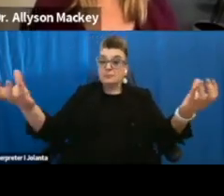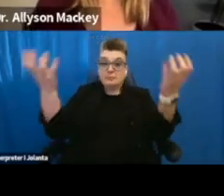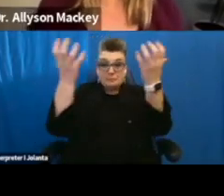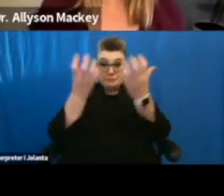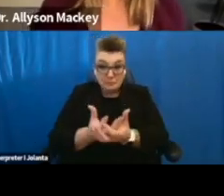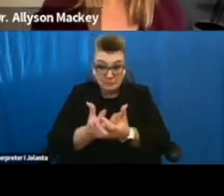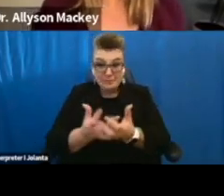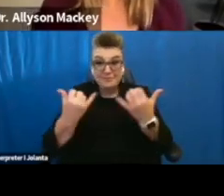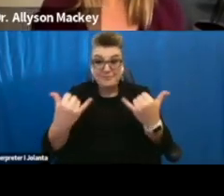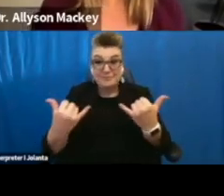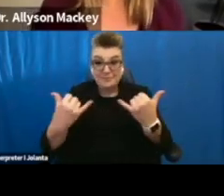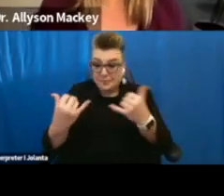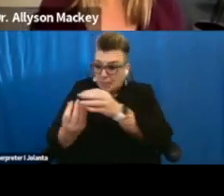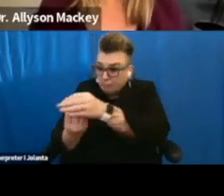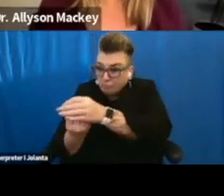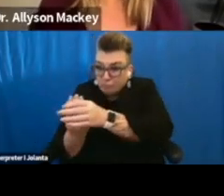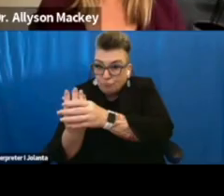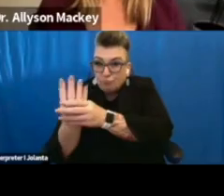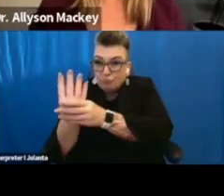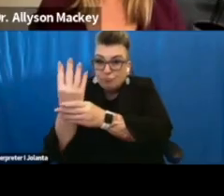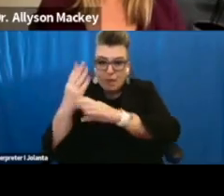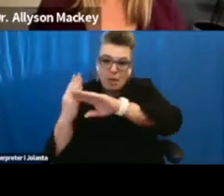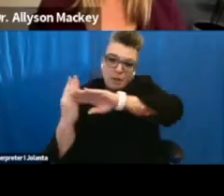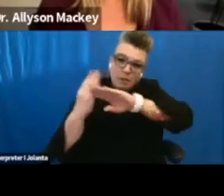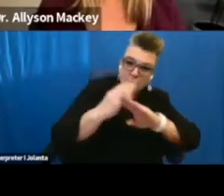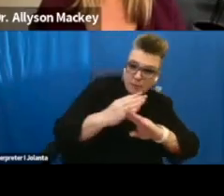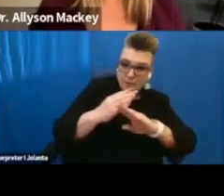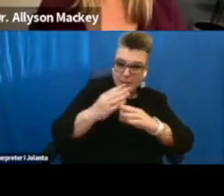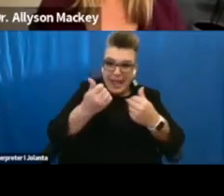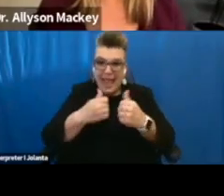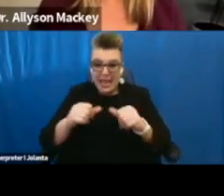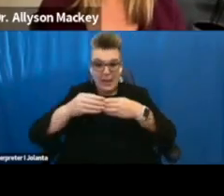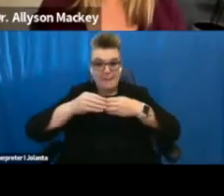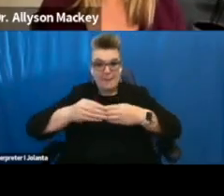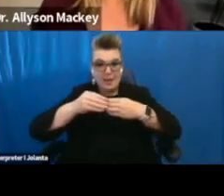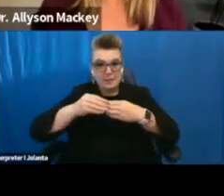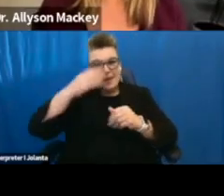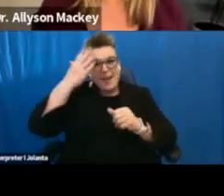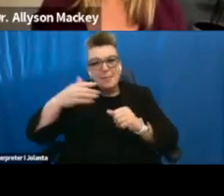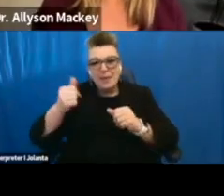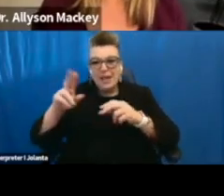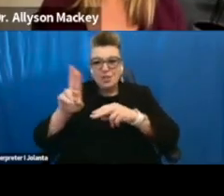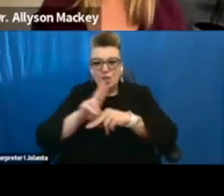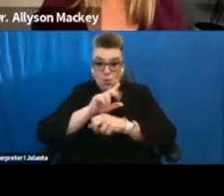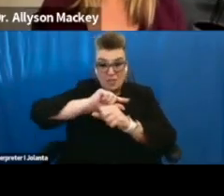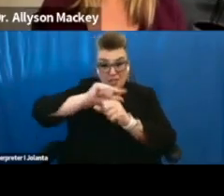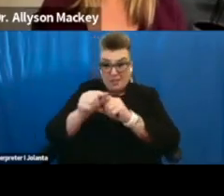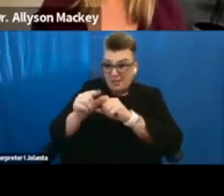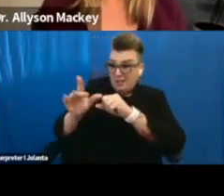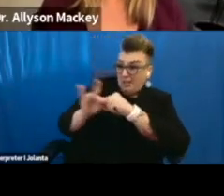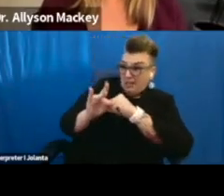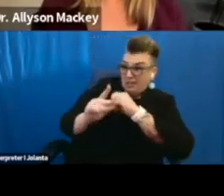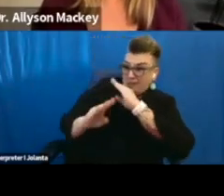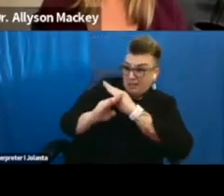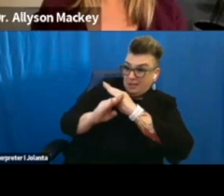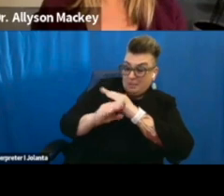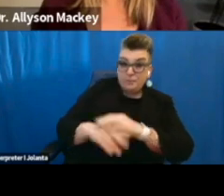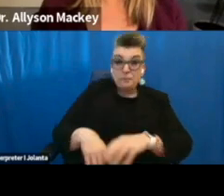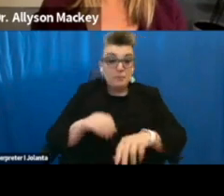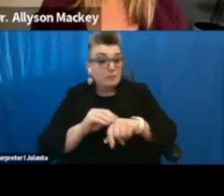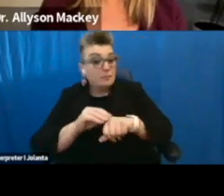restricts plasticity through myelination and inhibition and motivation can boost plasticity